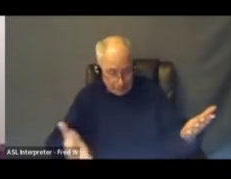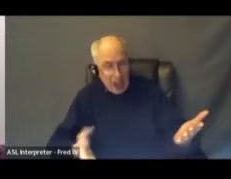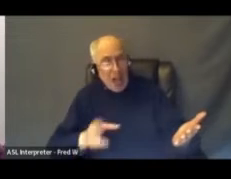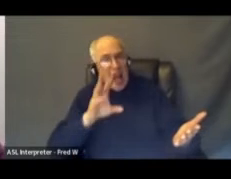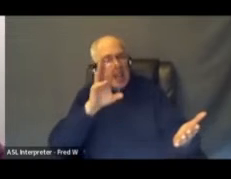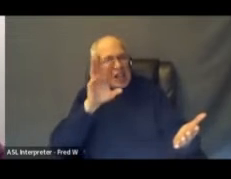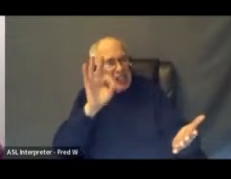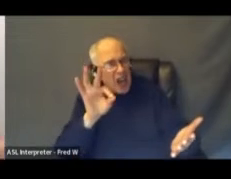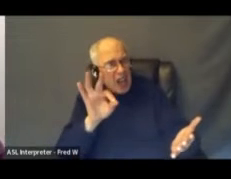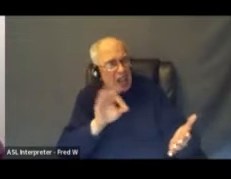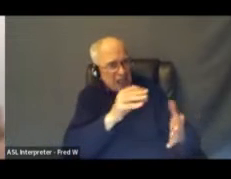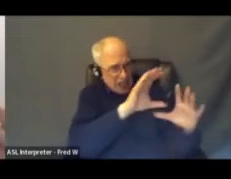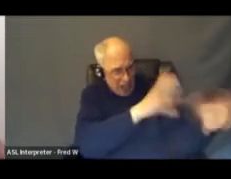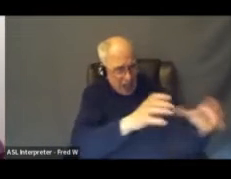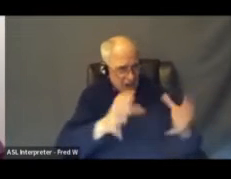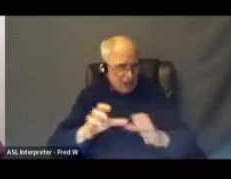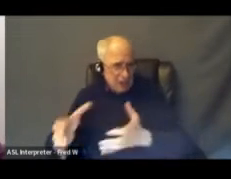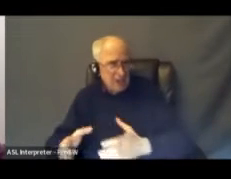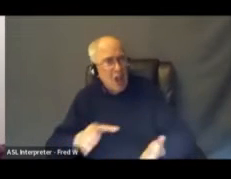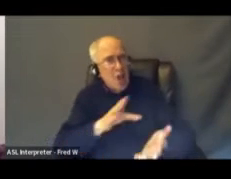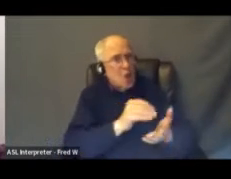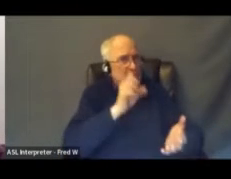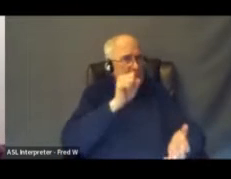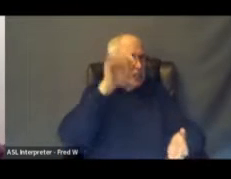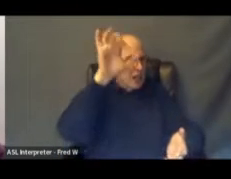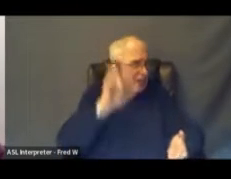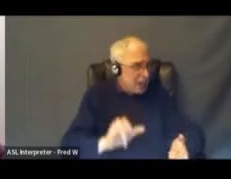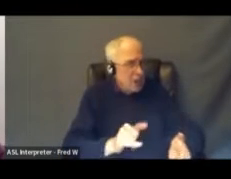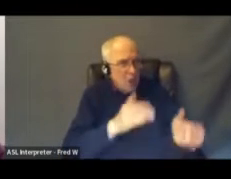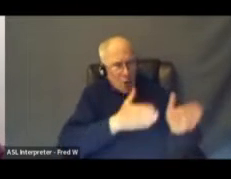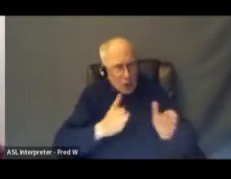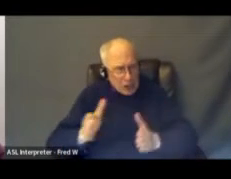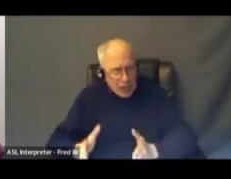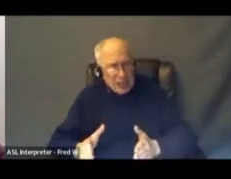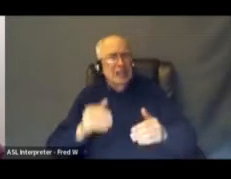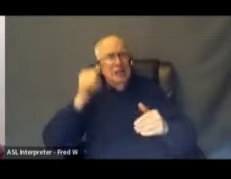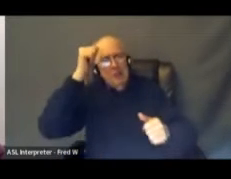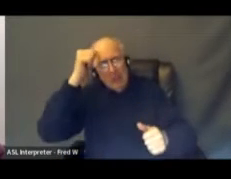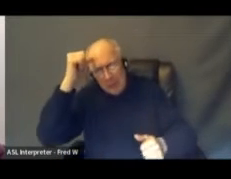from you know, learning style and organization to memory, emotional dysregulation,